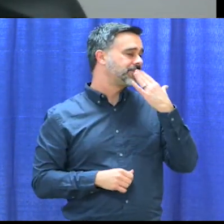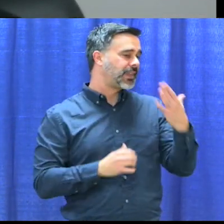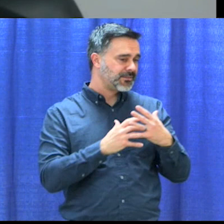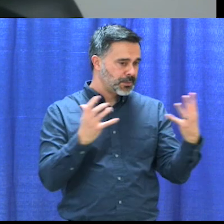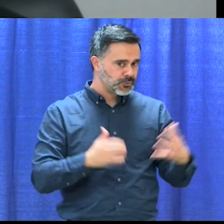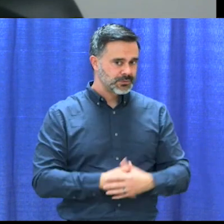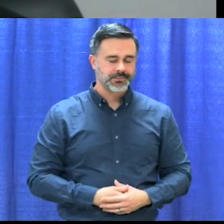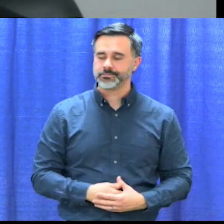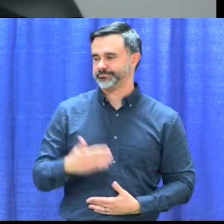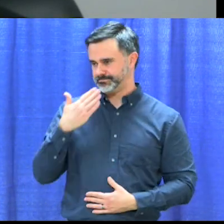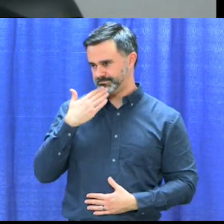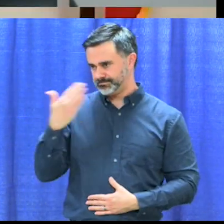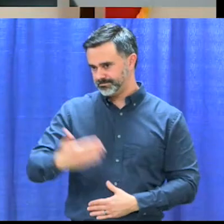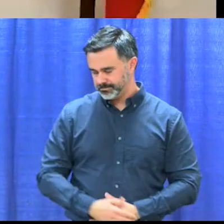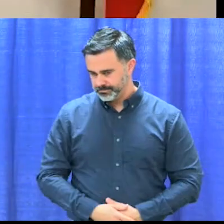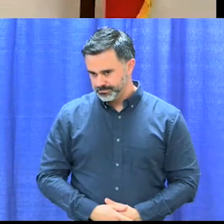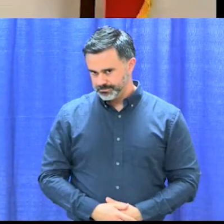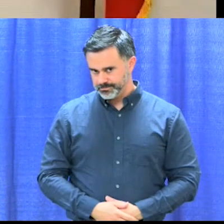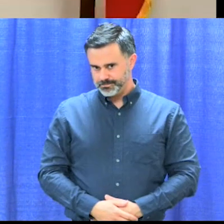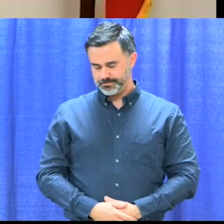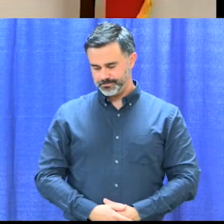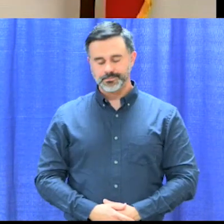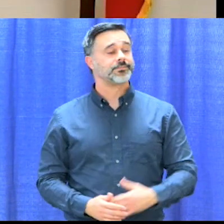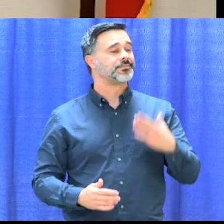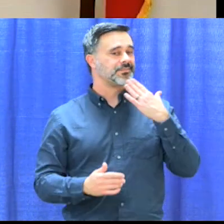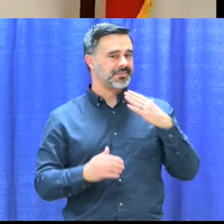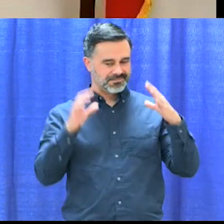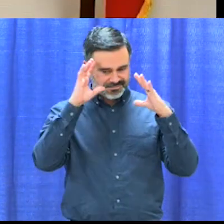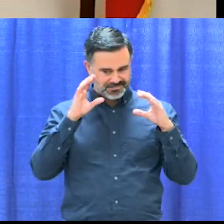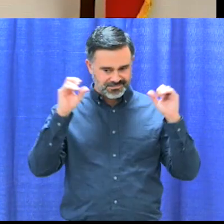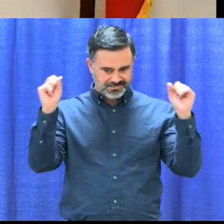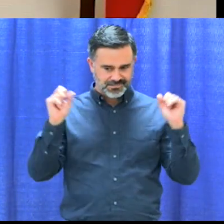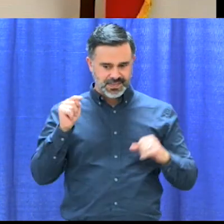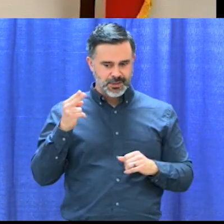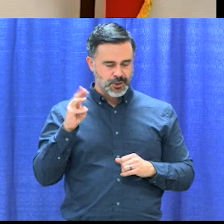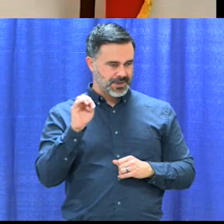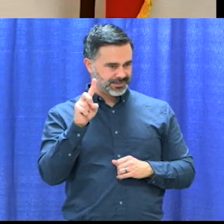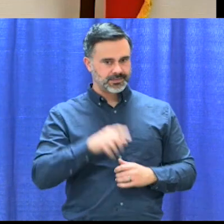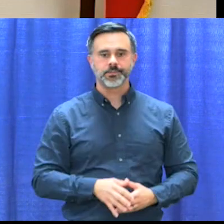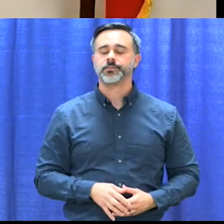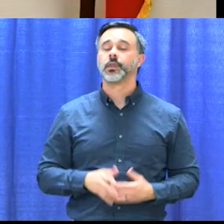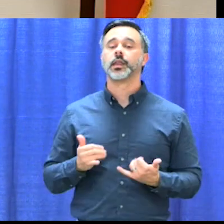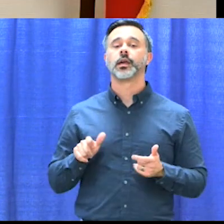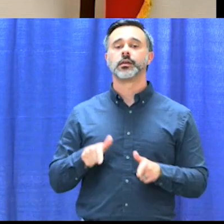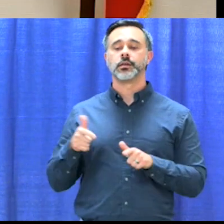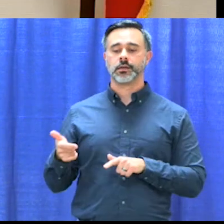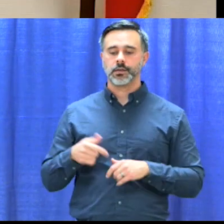At this time I'm going to turn it over to Senator Leyva's going to take us from here.